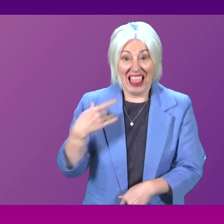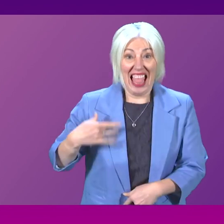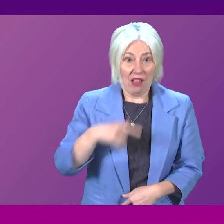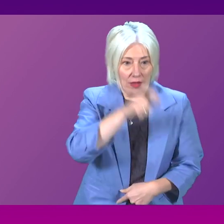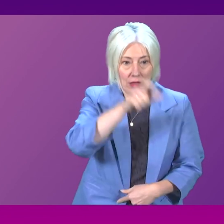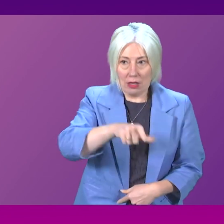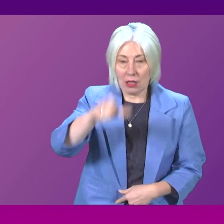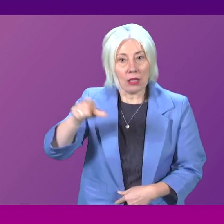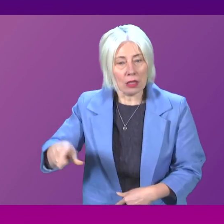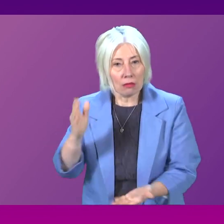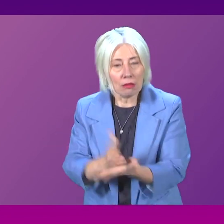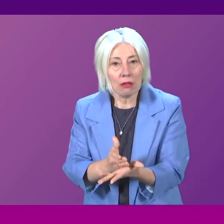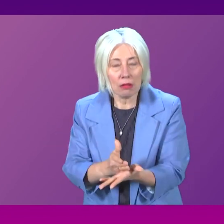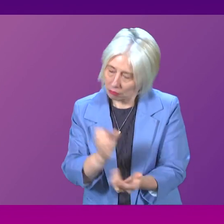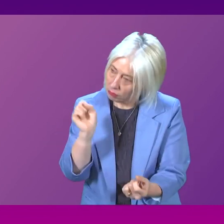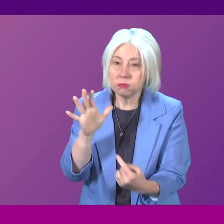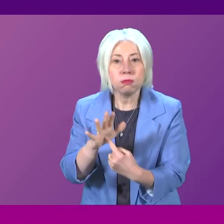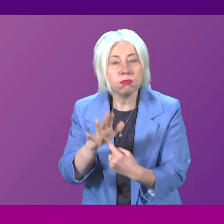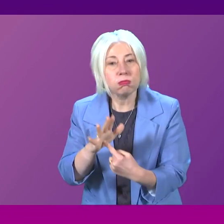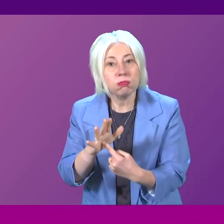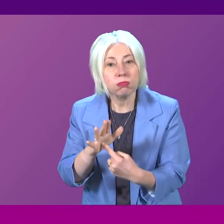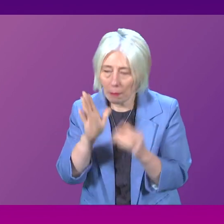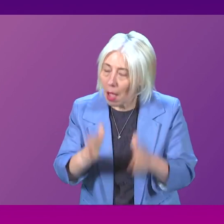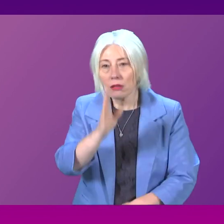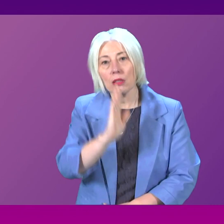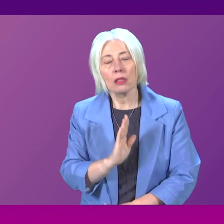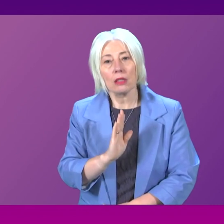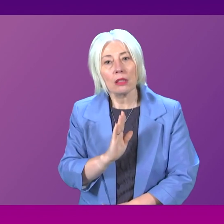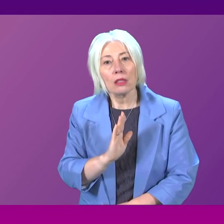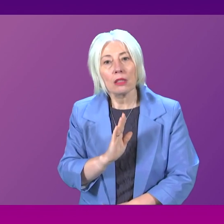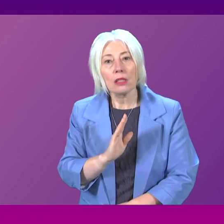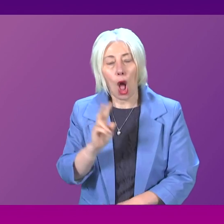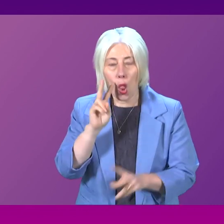people’s lives—that it is important to take it seriously and look at all the factors.